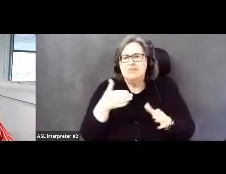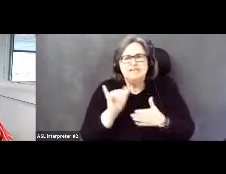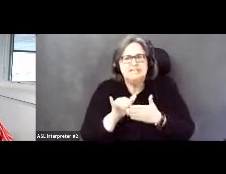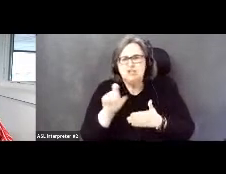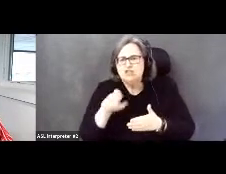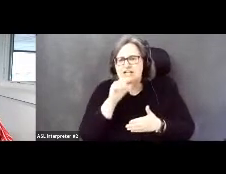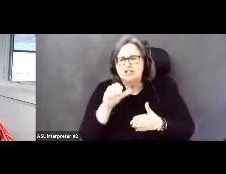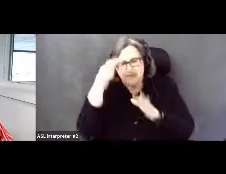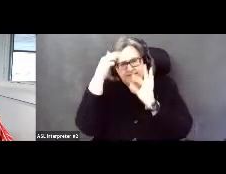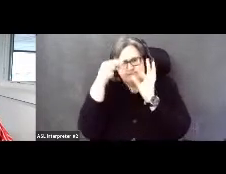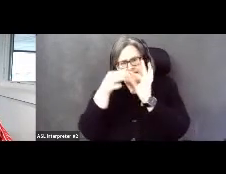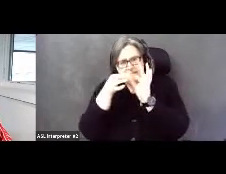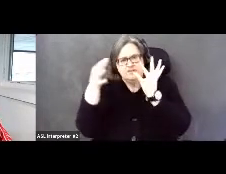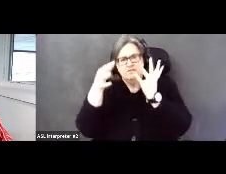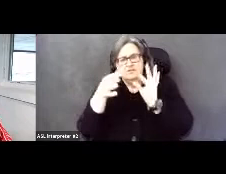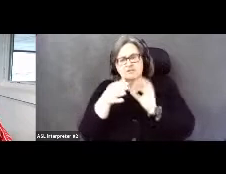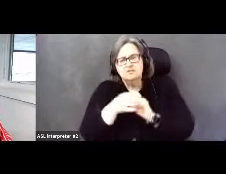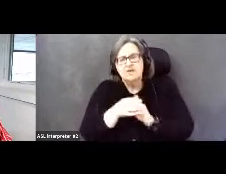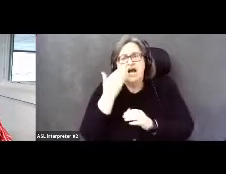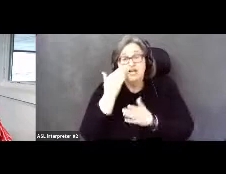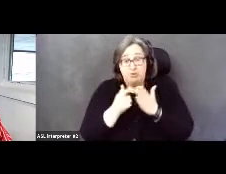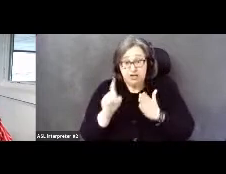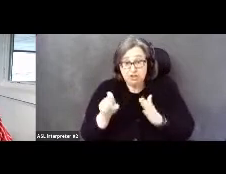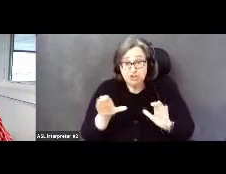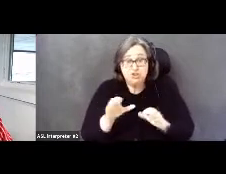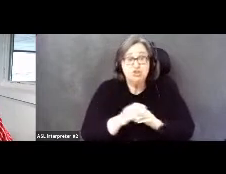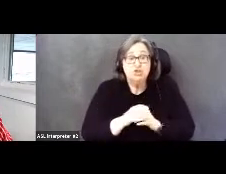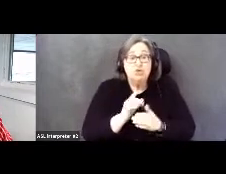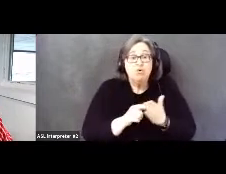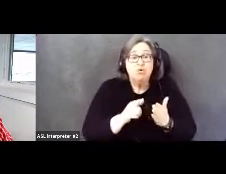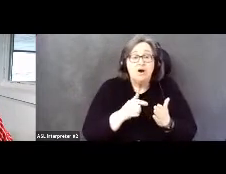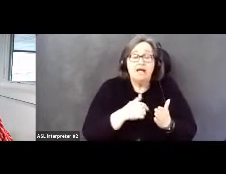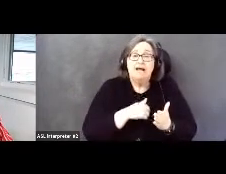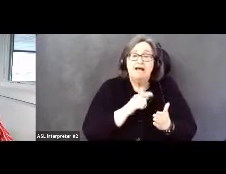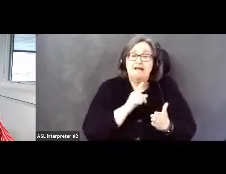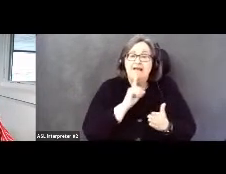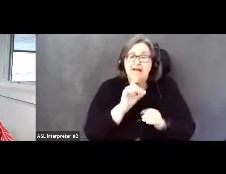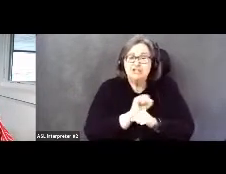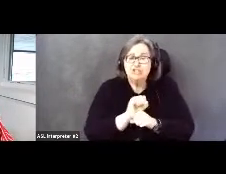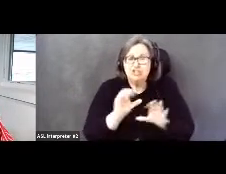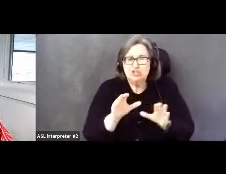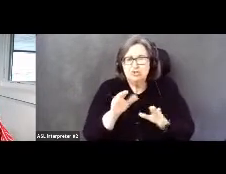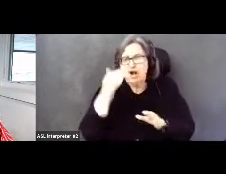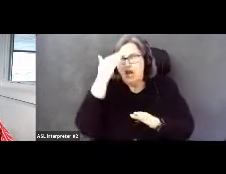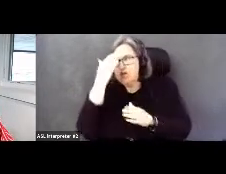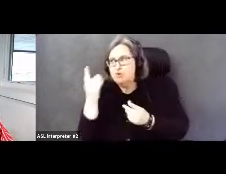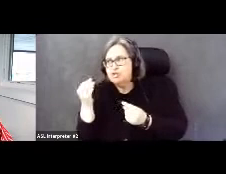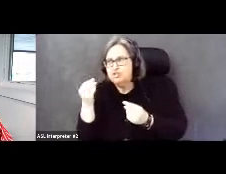What I know I should do with what I actually end up doing. Folks with this injury can look